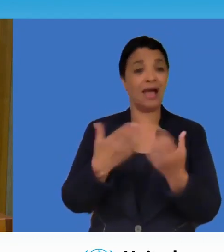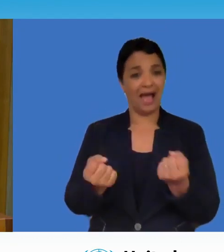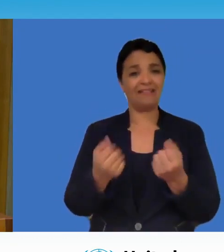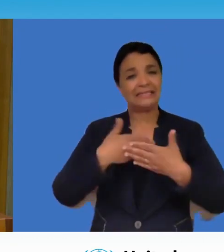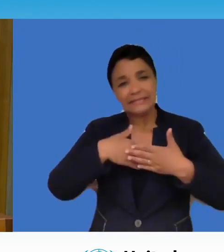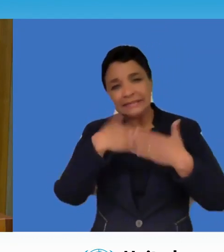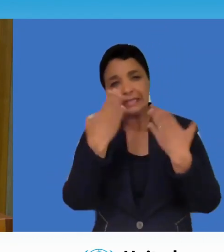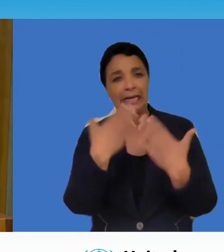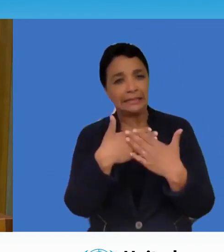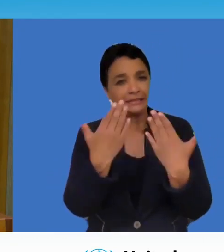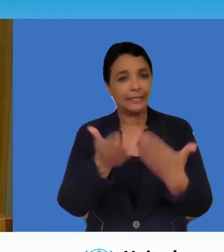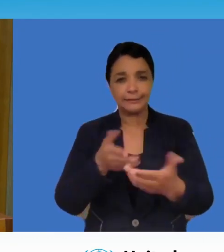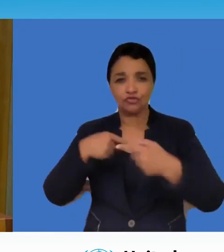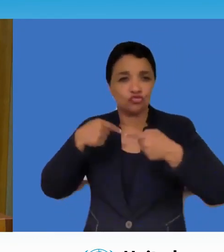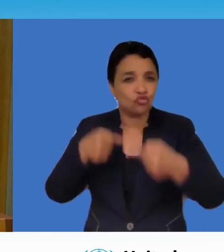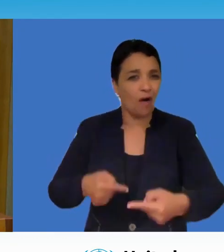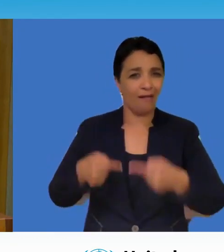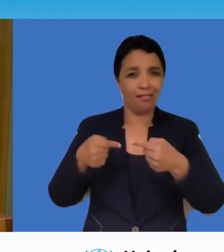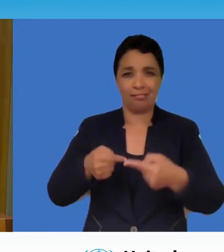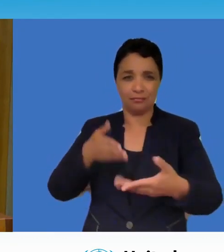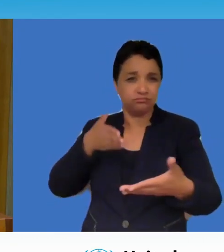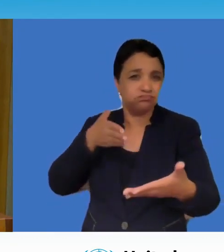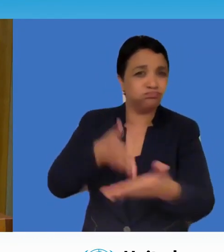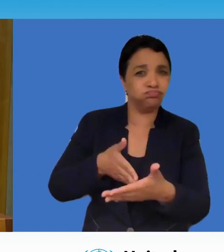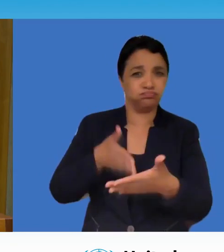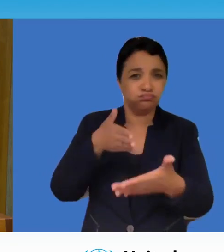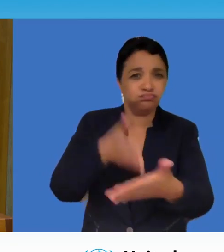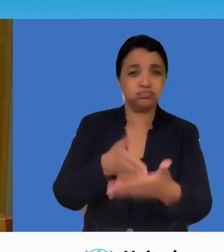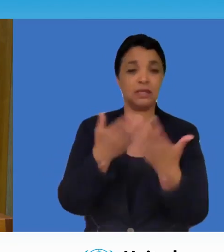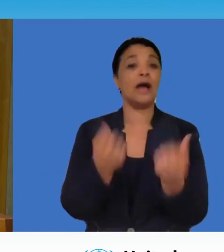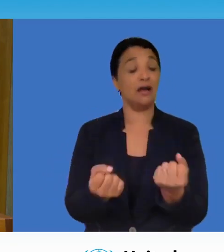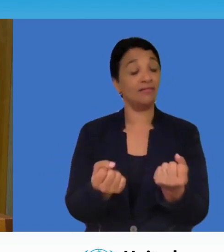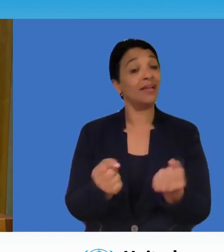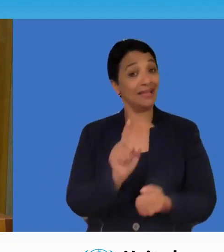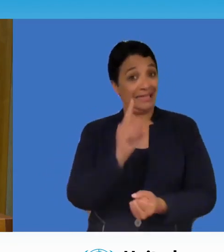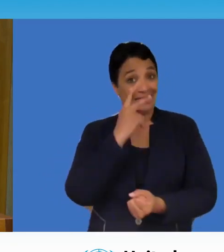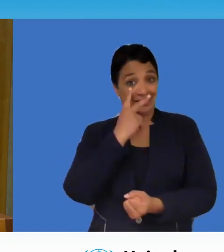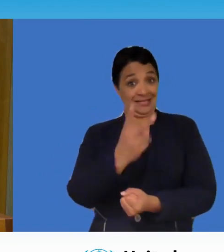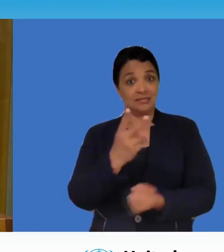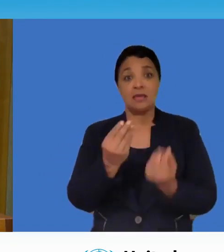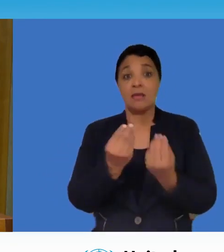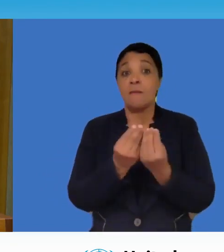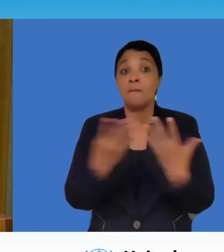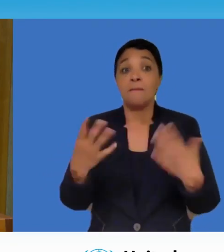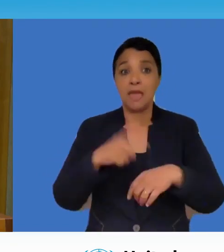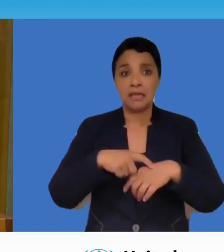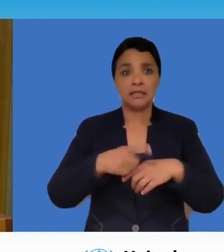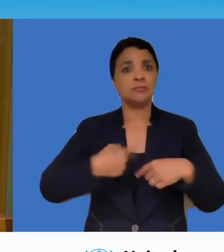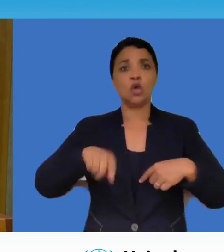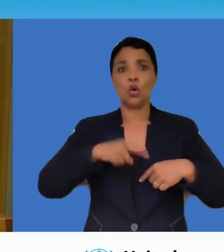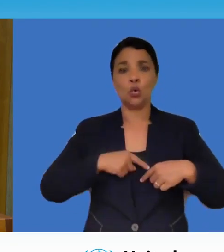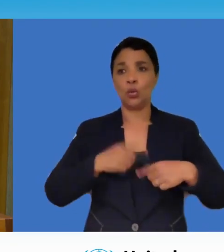on an every on a daily basis let alone a person with disabilities um and this is often overlooked